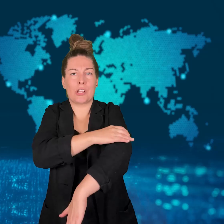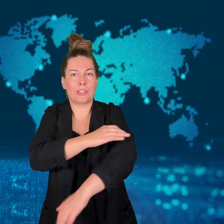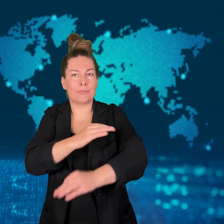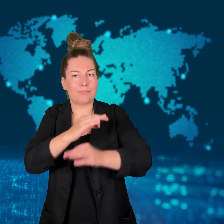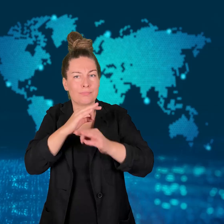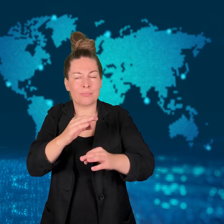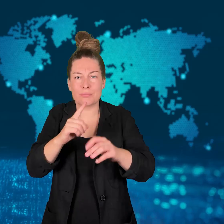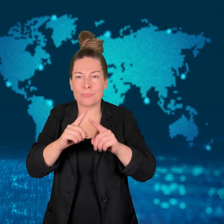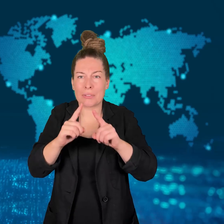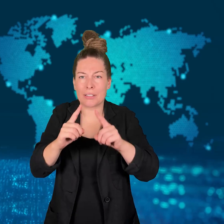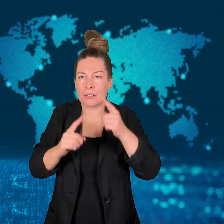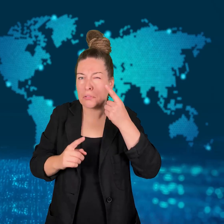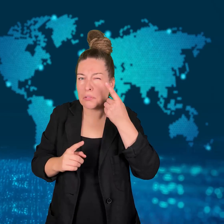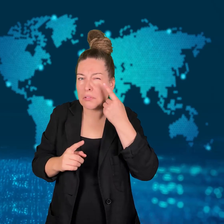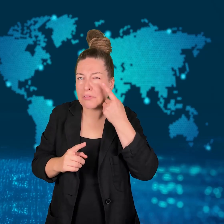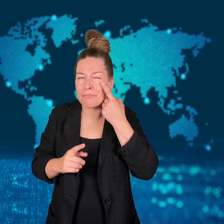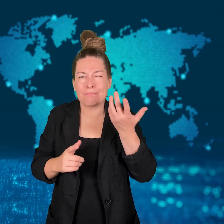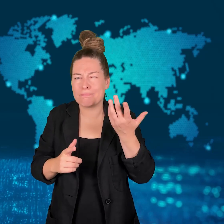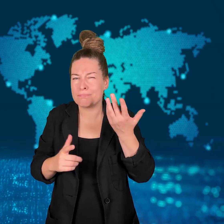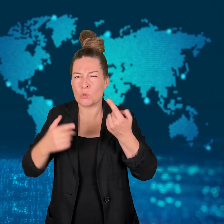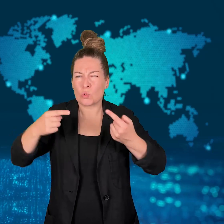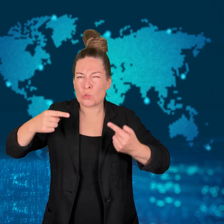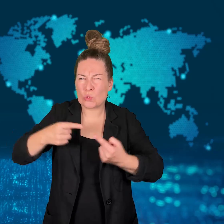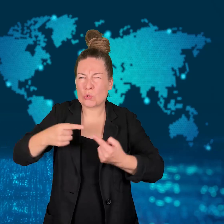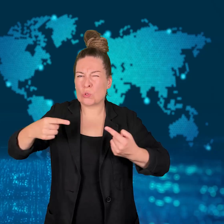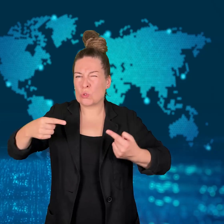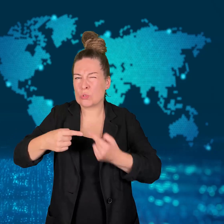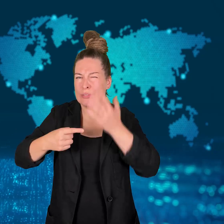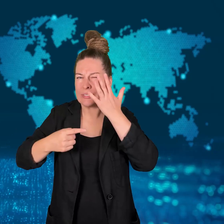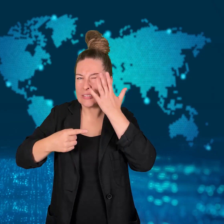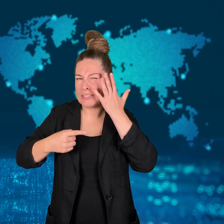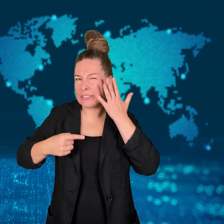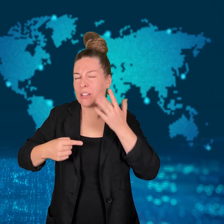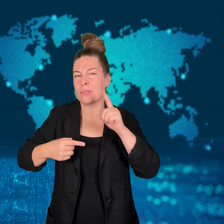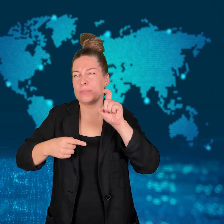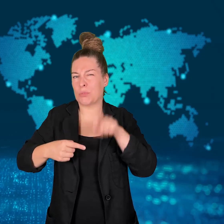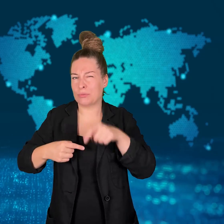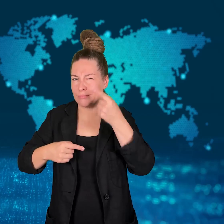the eye had to be removed.